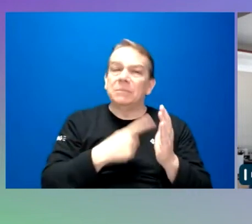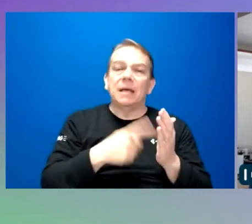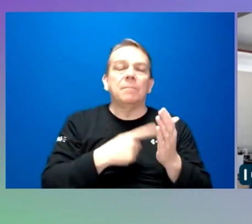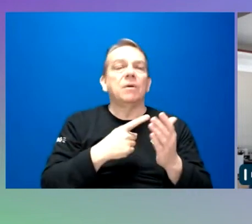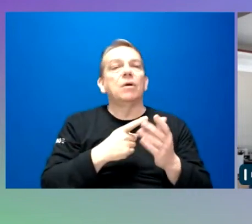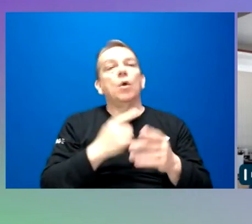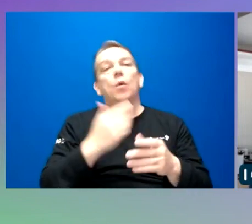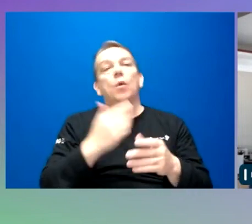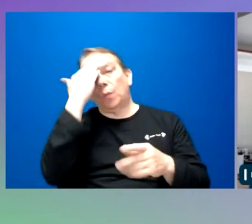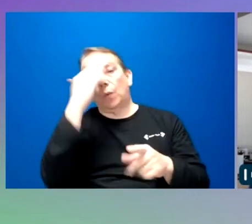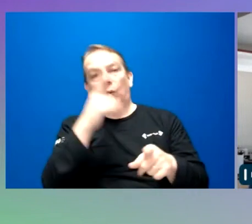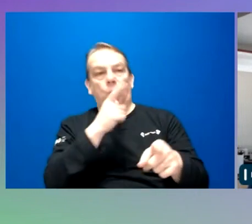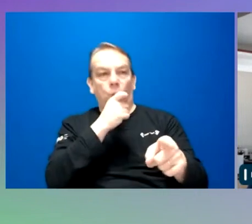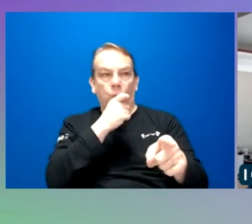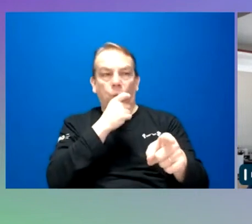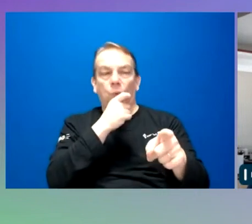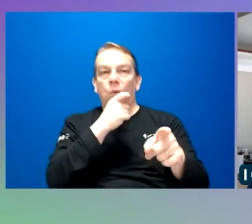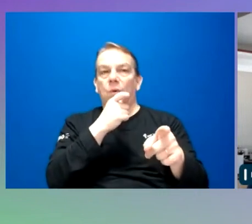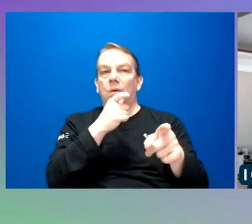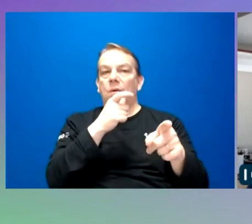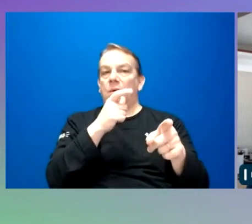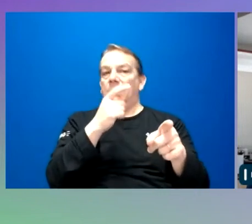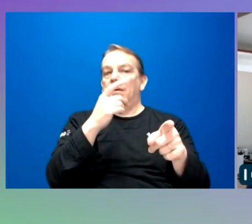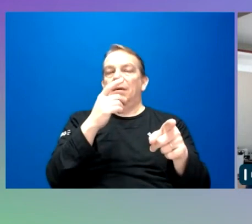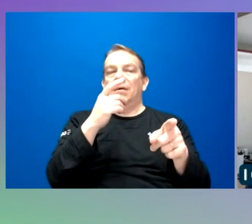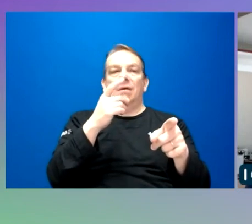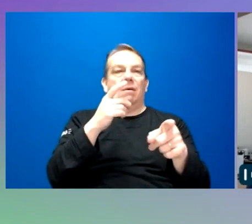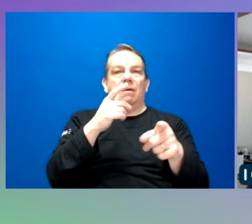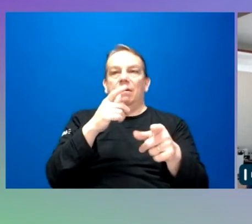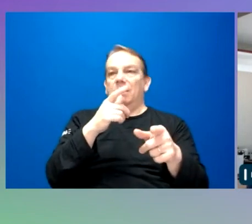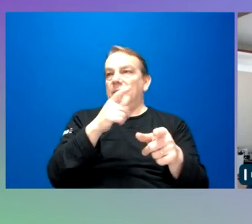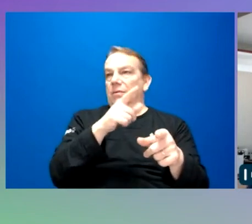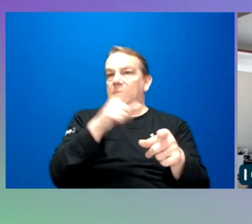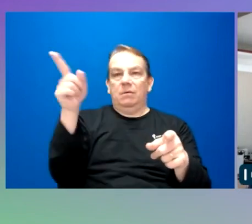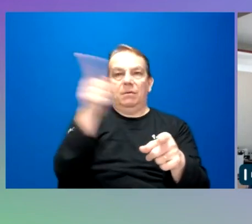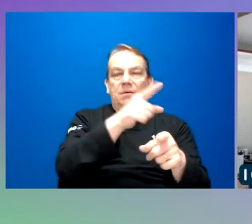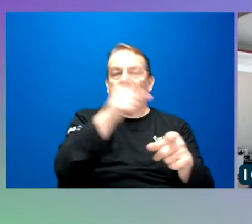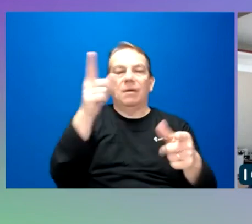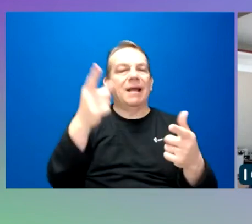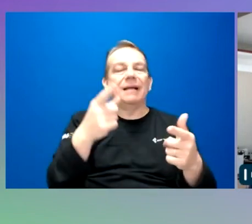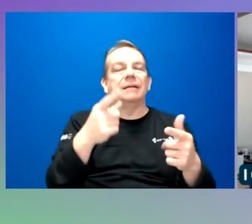organization. You cannot, uh, push that enough. You need to